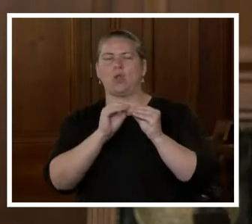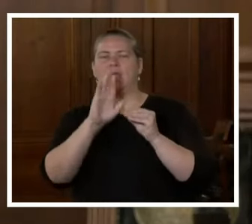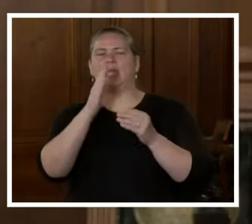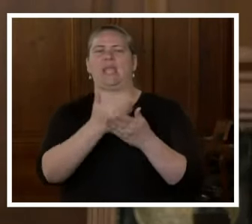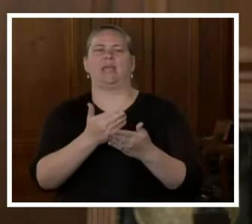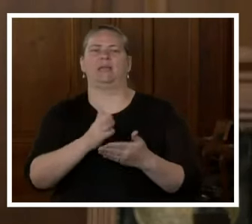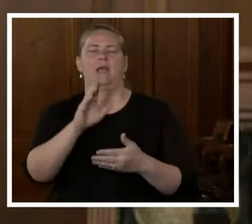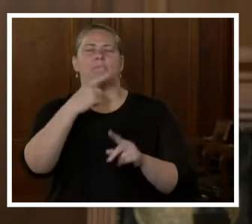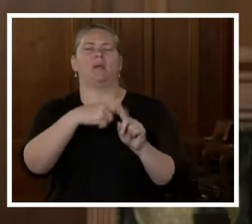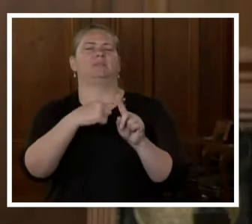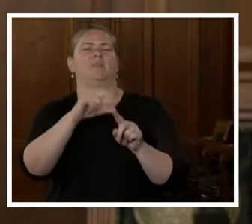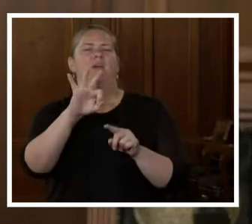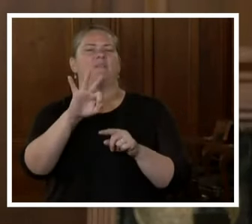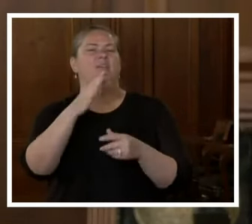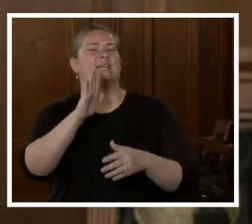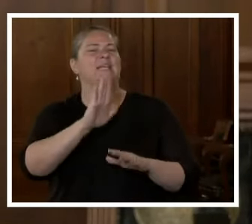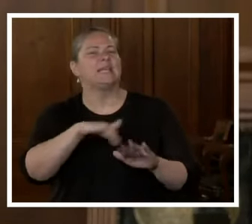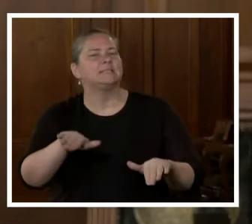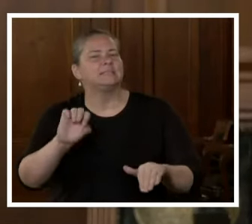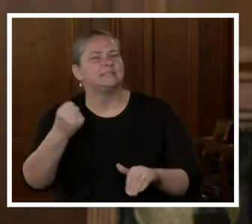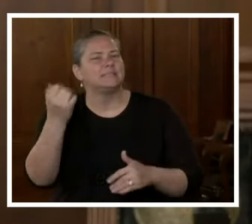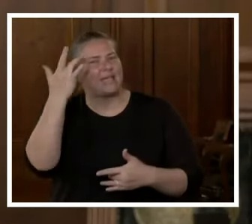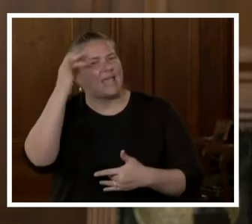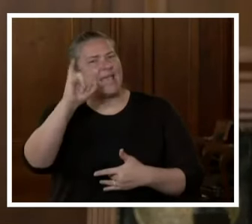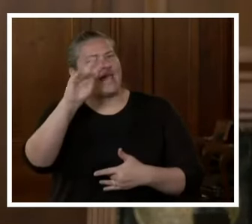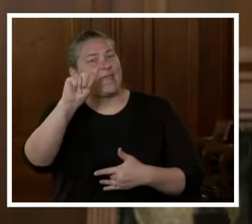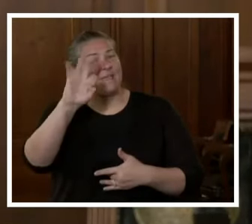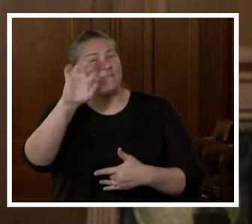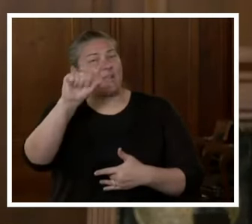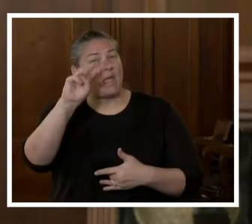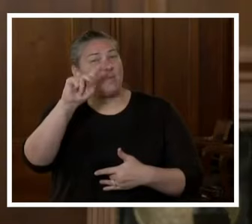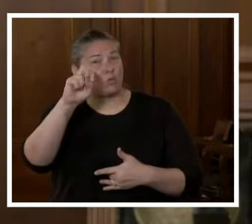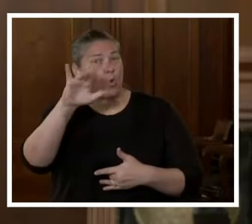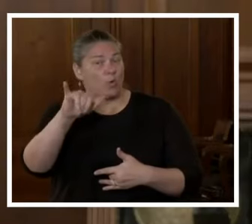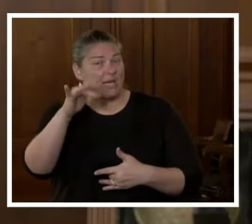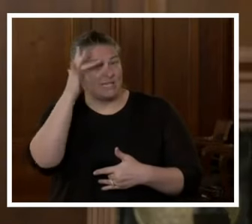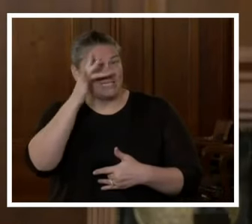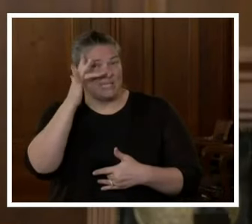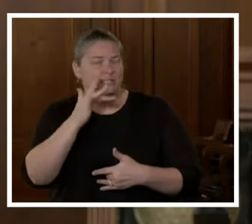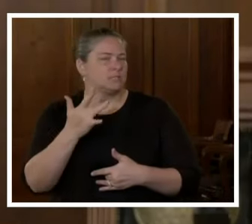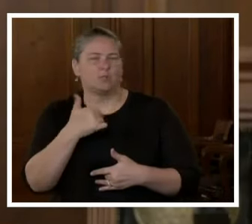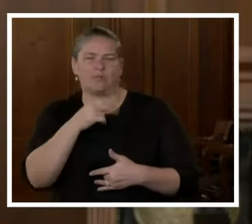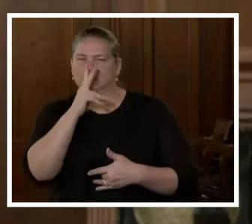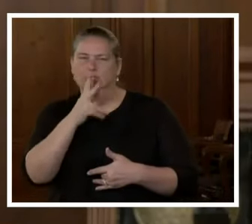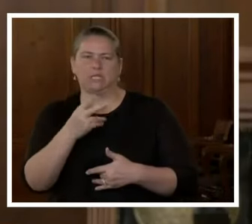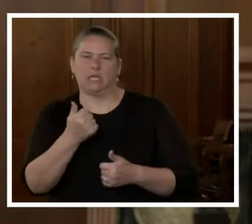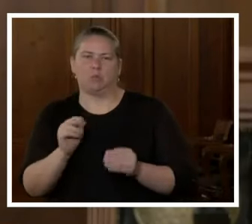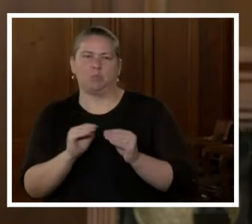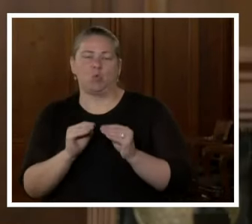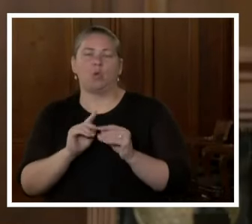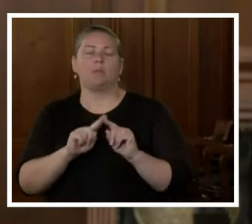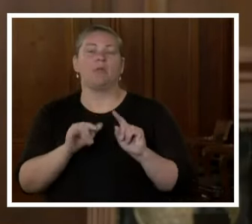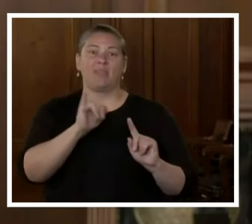YOUNG FOR SOMEONE PASSING AWAY, AND THERE ARE NO KNOWN OTHER CONTRIBUTING FACTORS IN THAT ONE